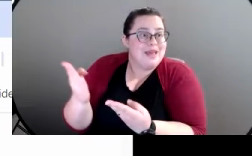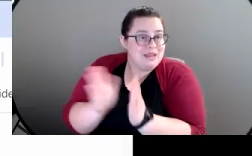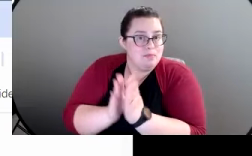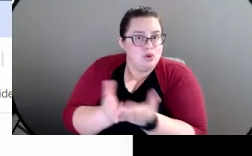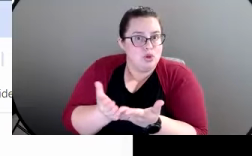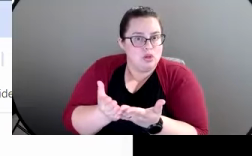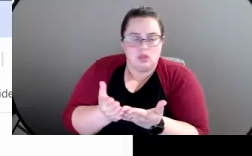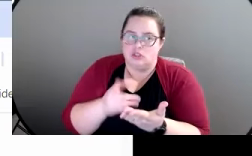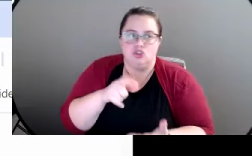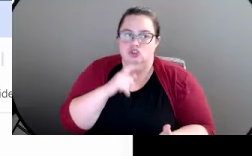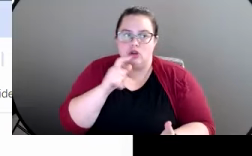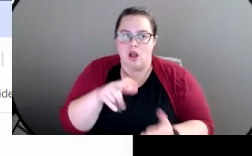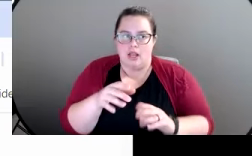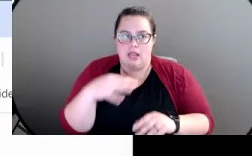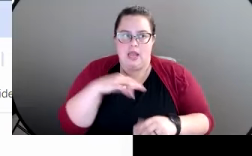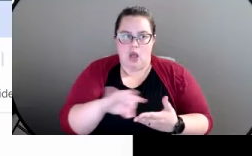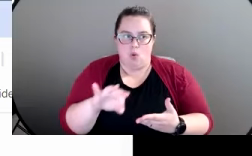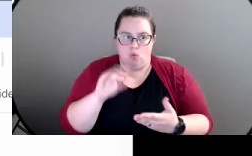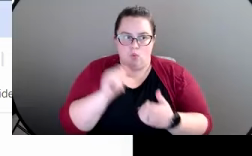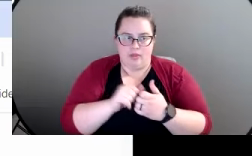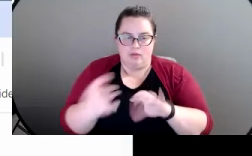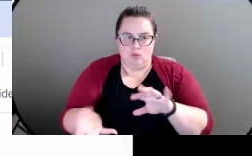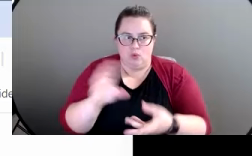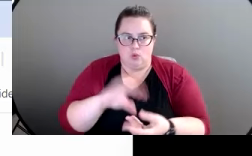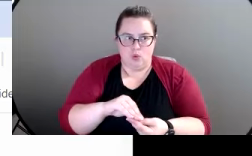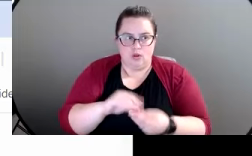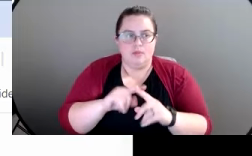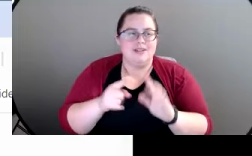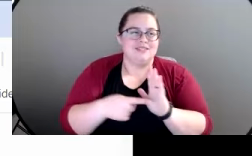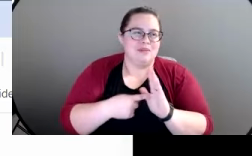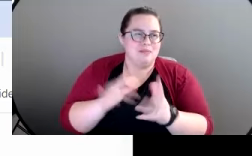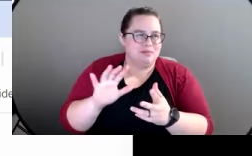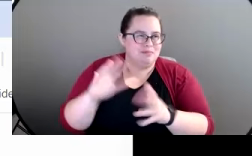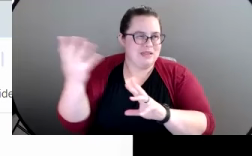to count towards the total, but sometimes it's messed up. It does count.